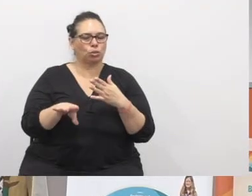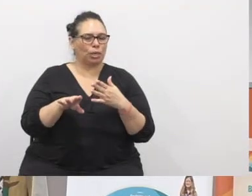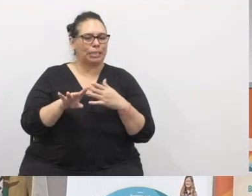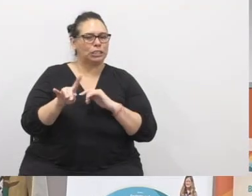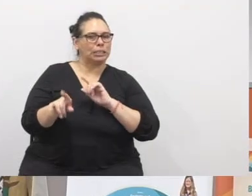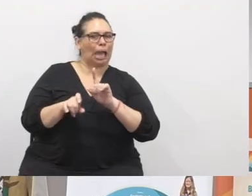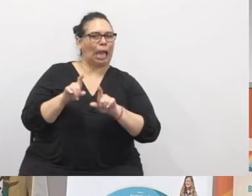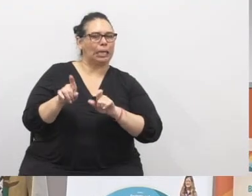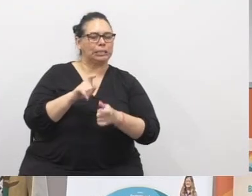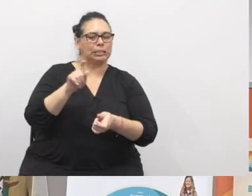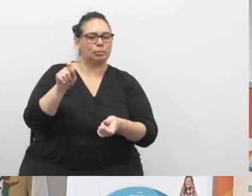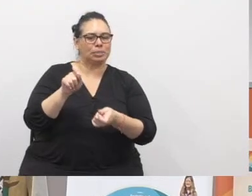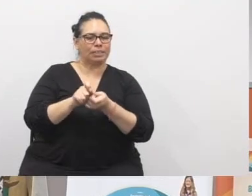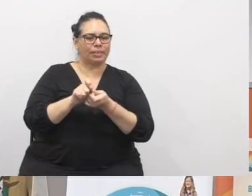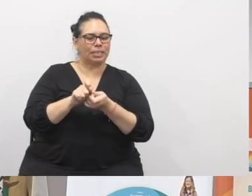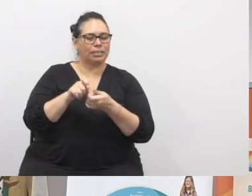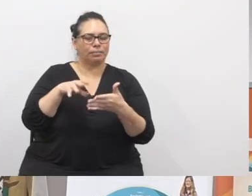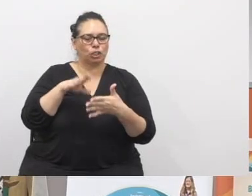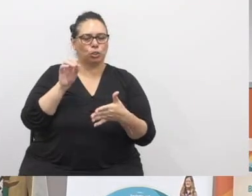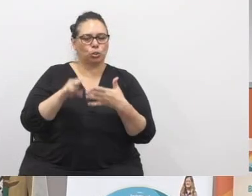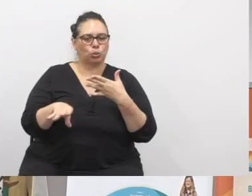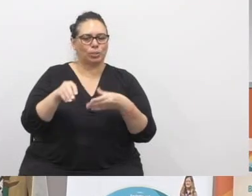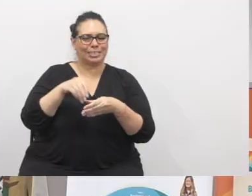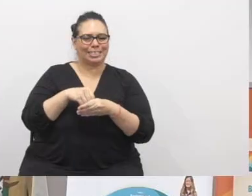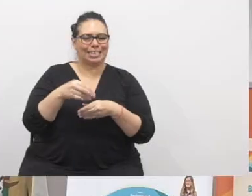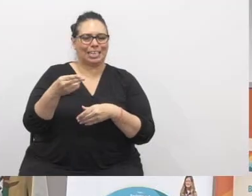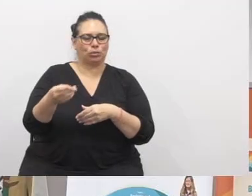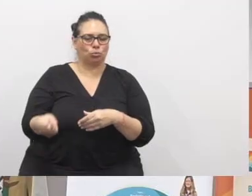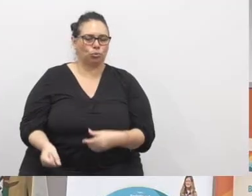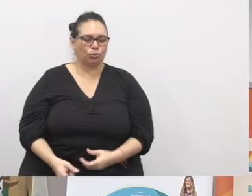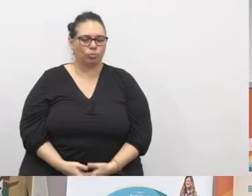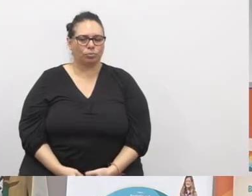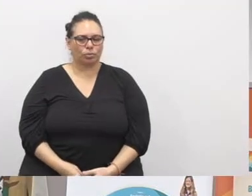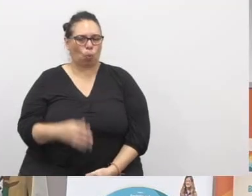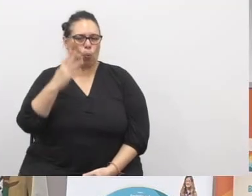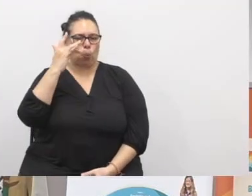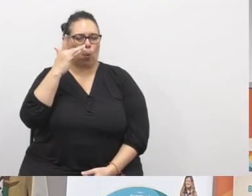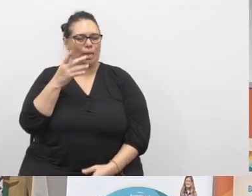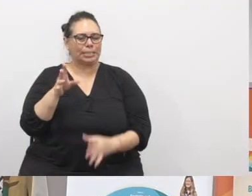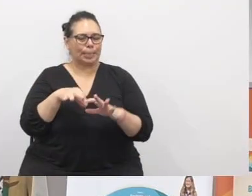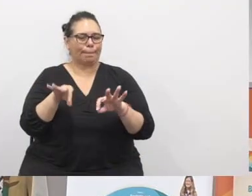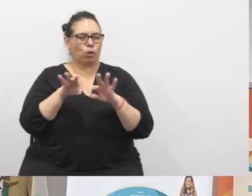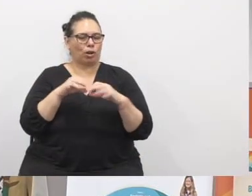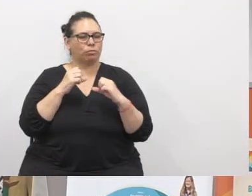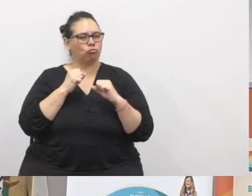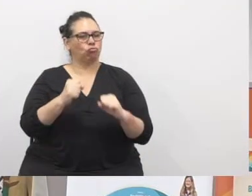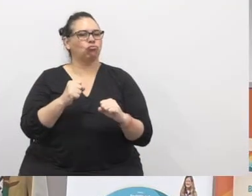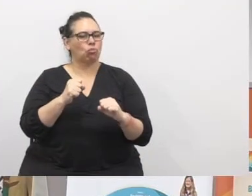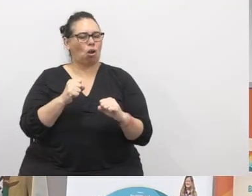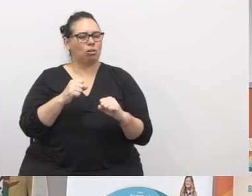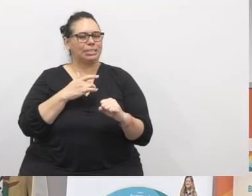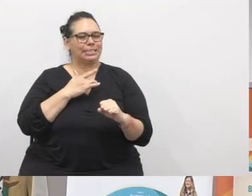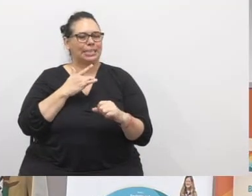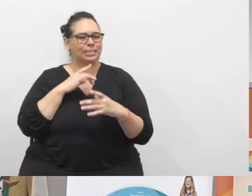specifically for students who are in high school, why is it important to have a strong sense of belonging? Why do we focus on that?